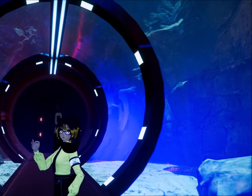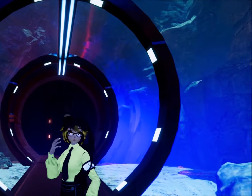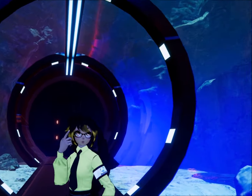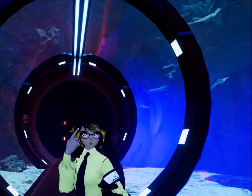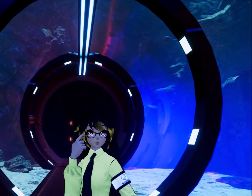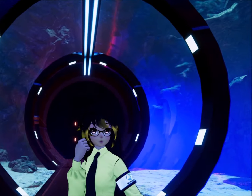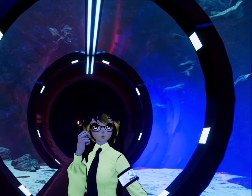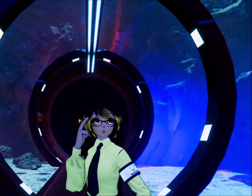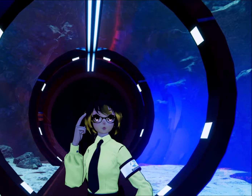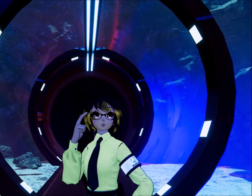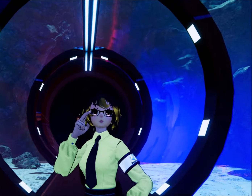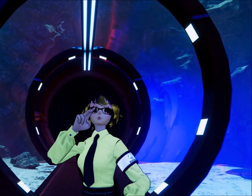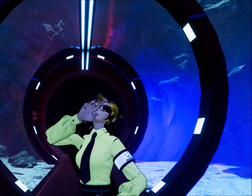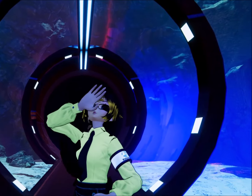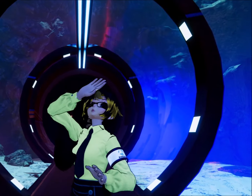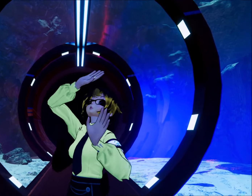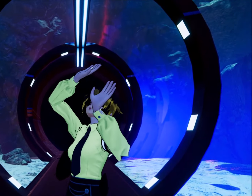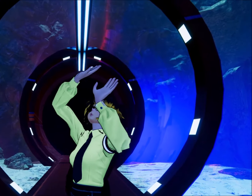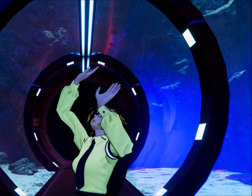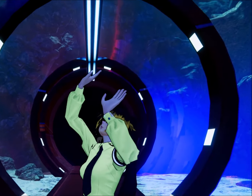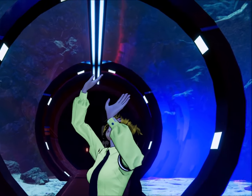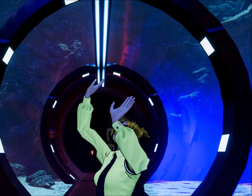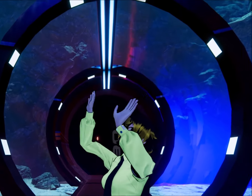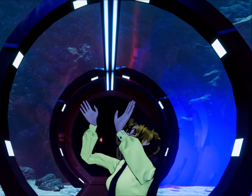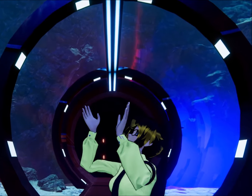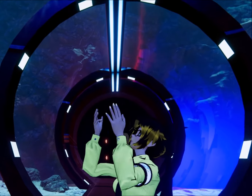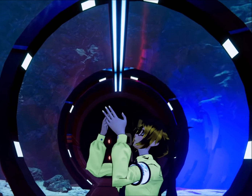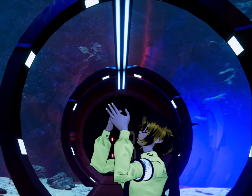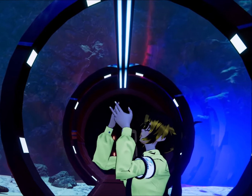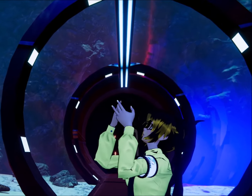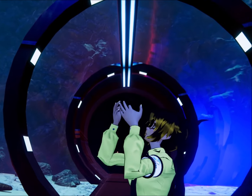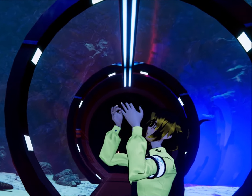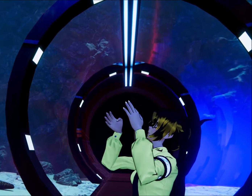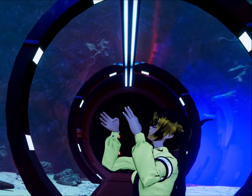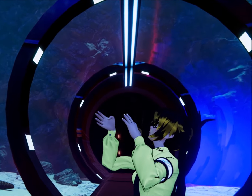You can see many fish in this area